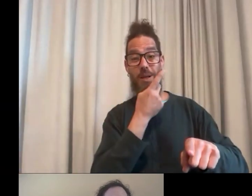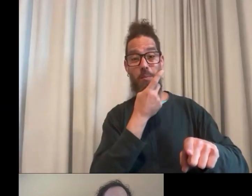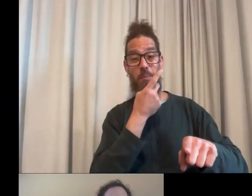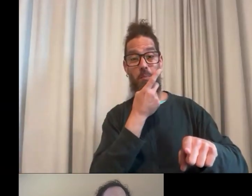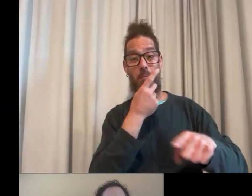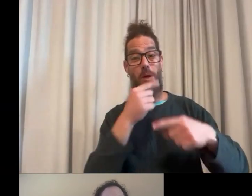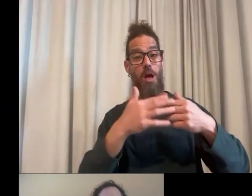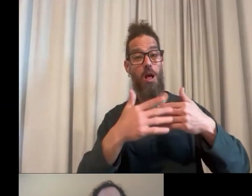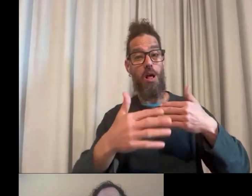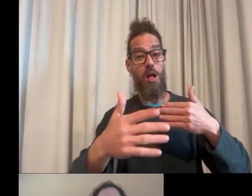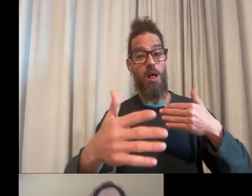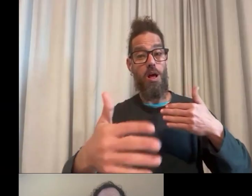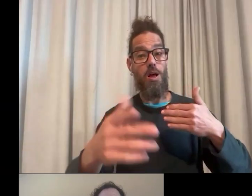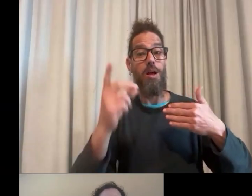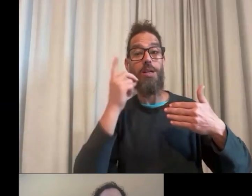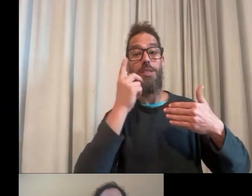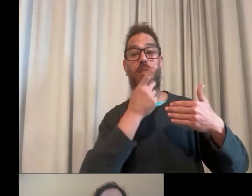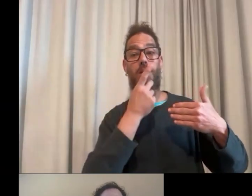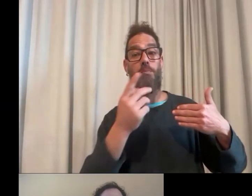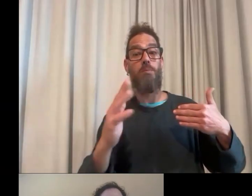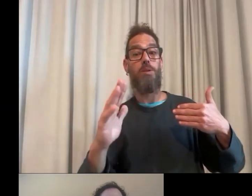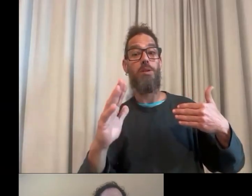That's December 5, 2028.